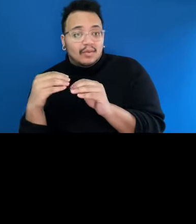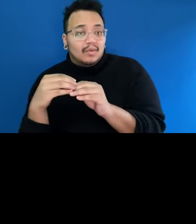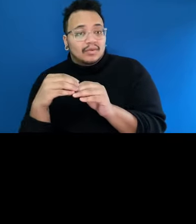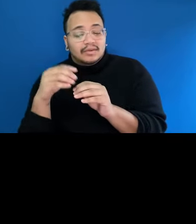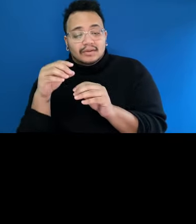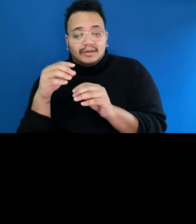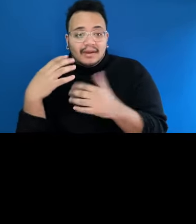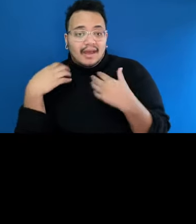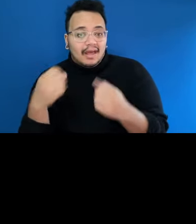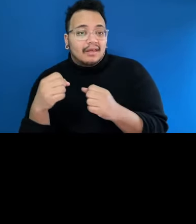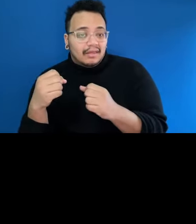Next please.